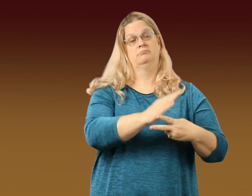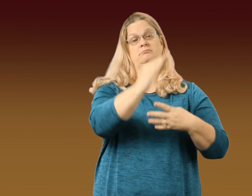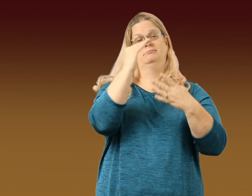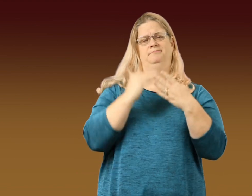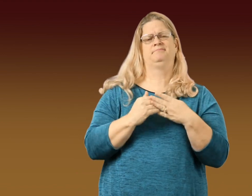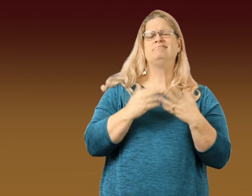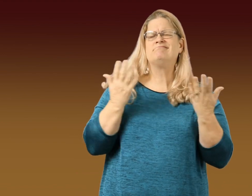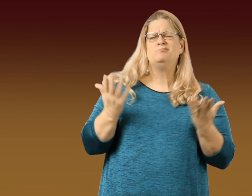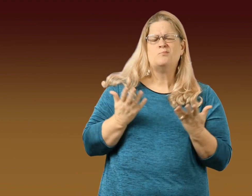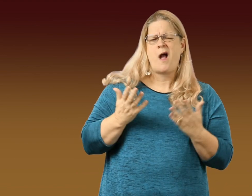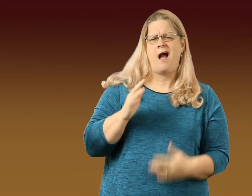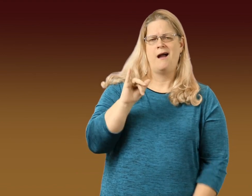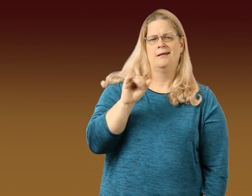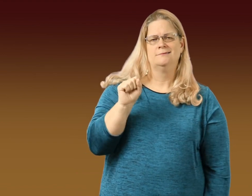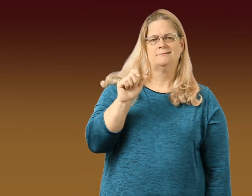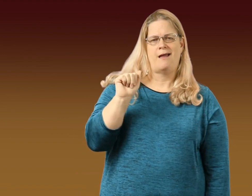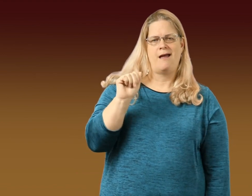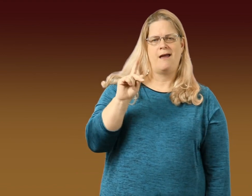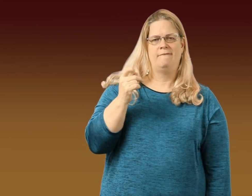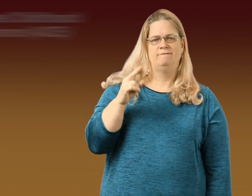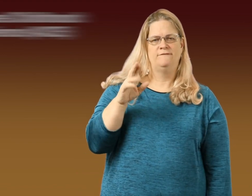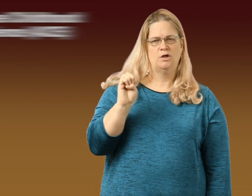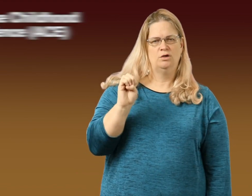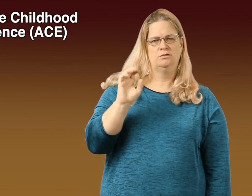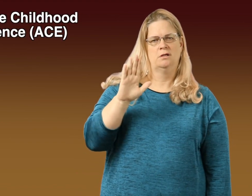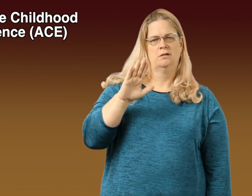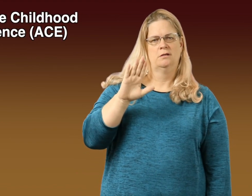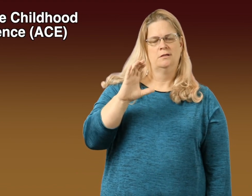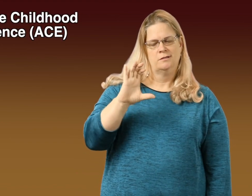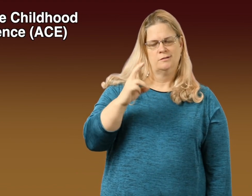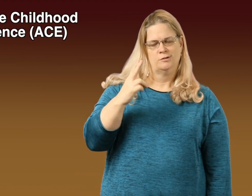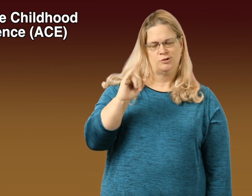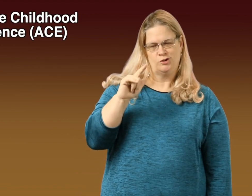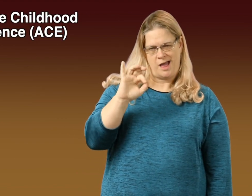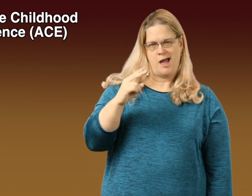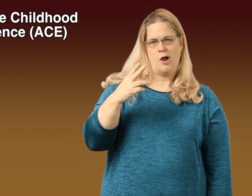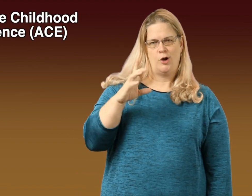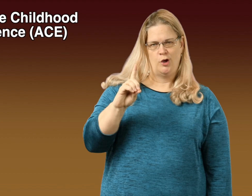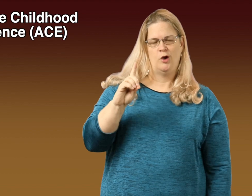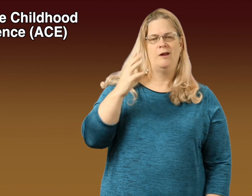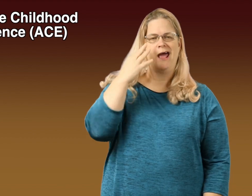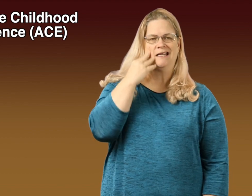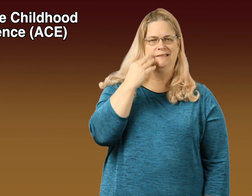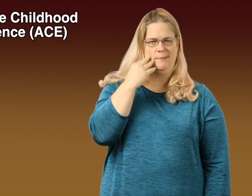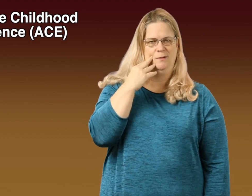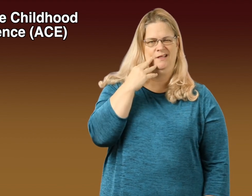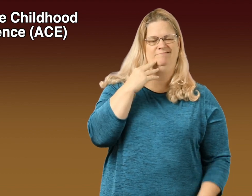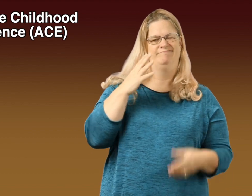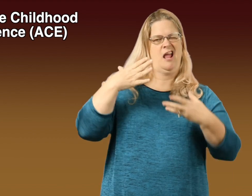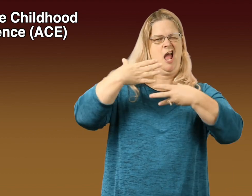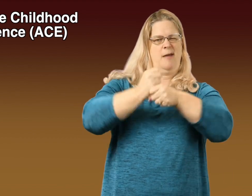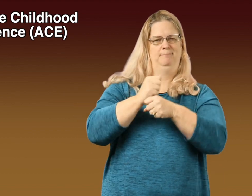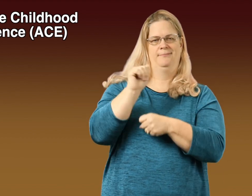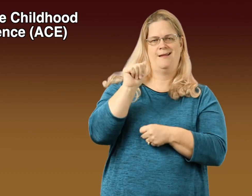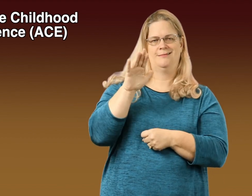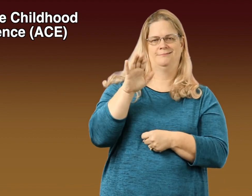Now, what is adverse childhood experiences, abbreviated ACE?